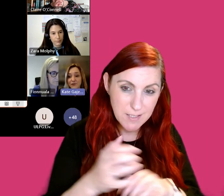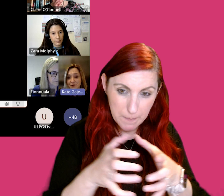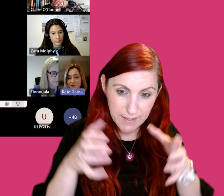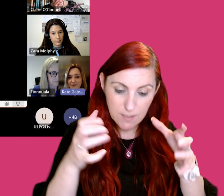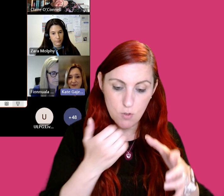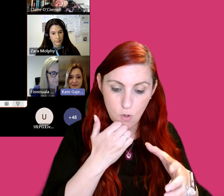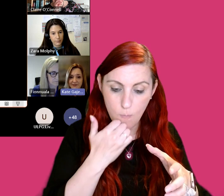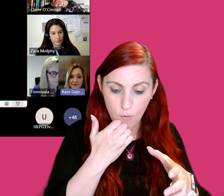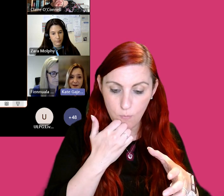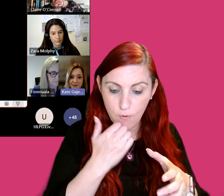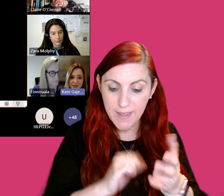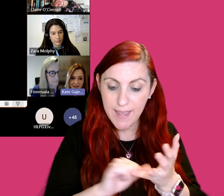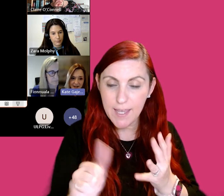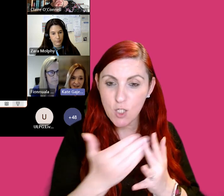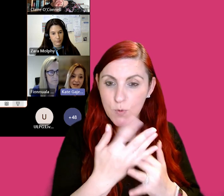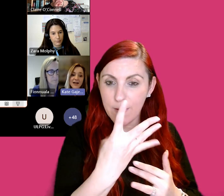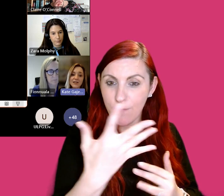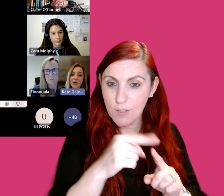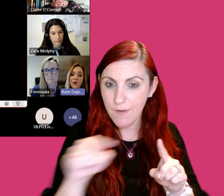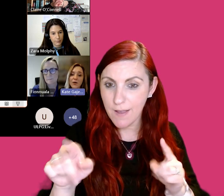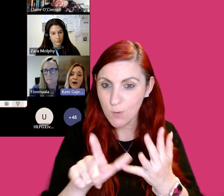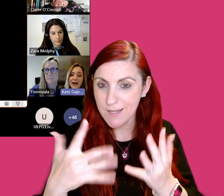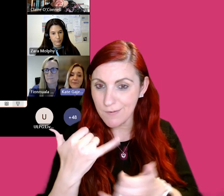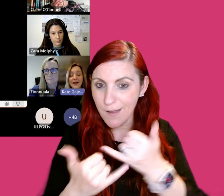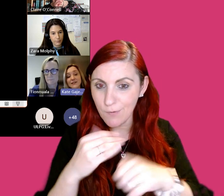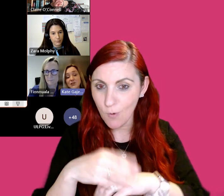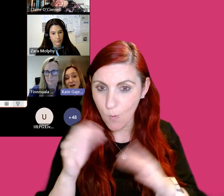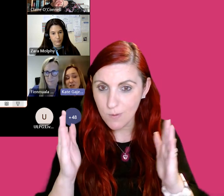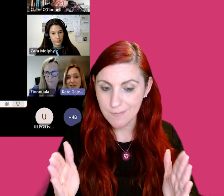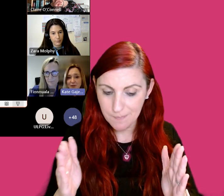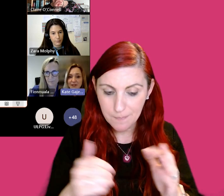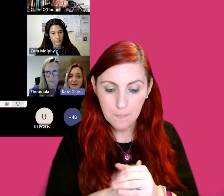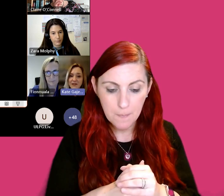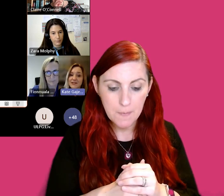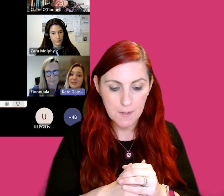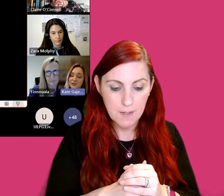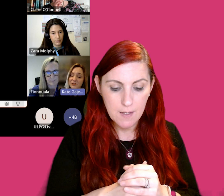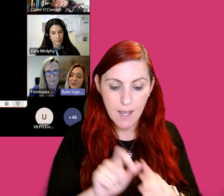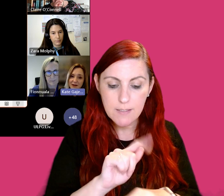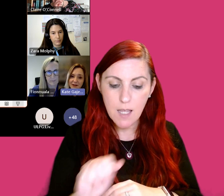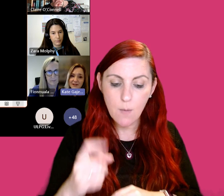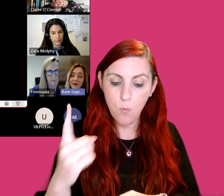between 45 and 75 years in Ireland so um and to mention type 1 diabetes is not that prevalent